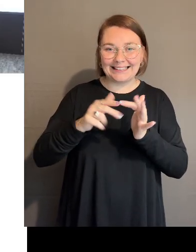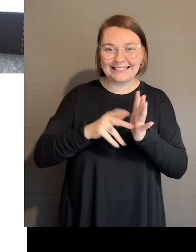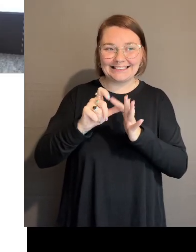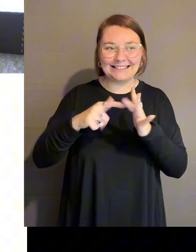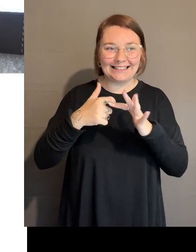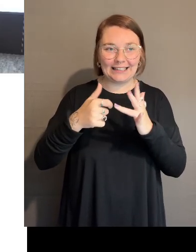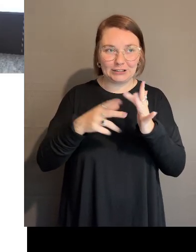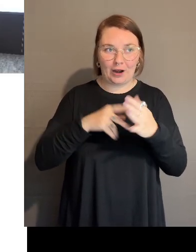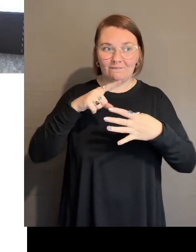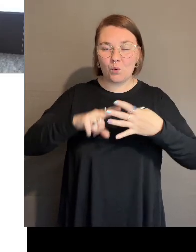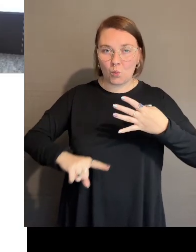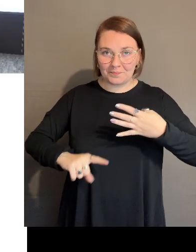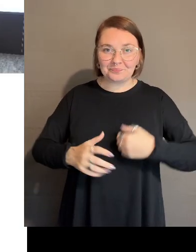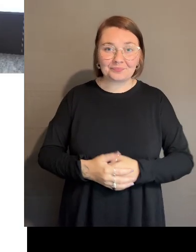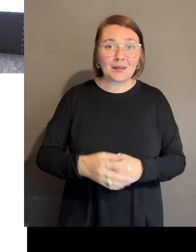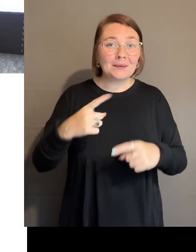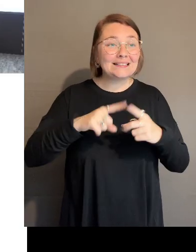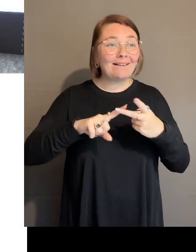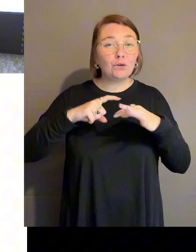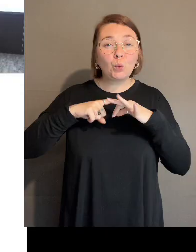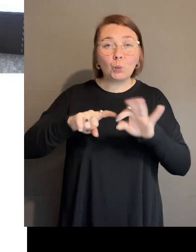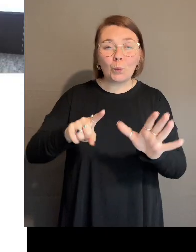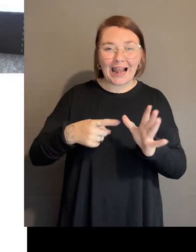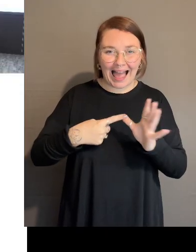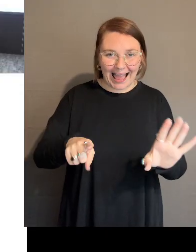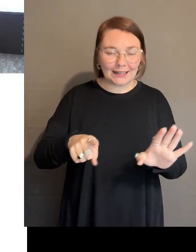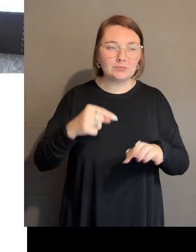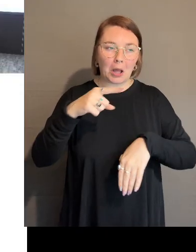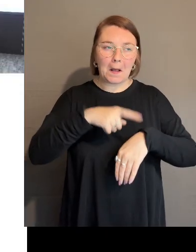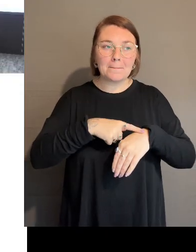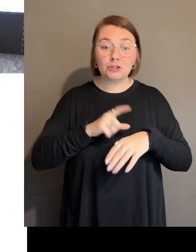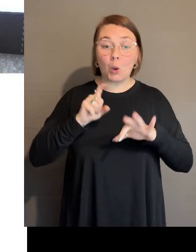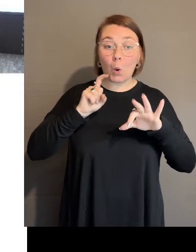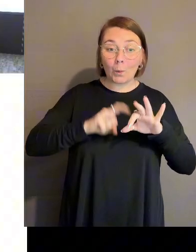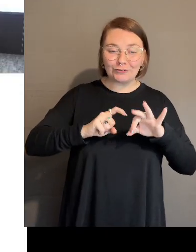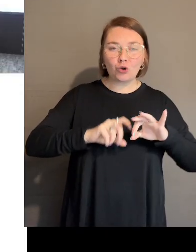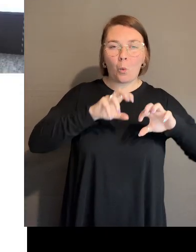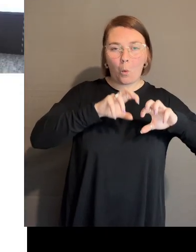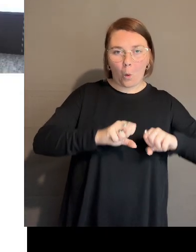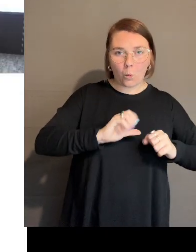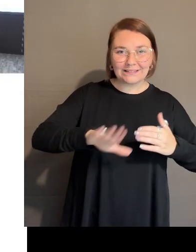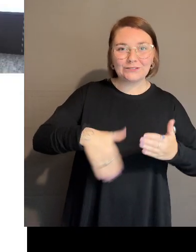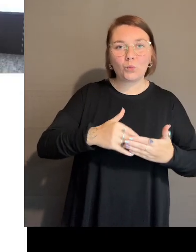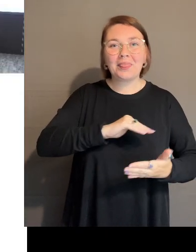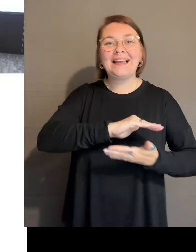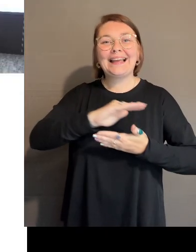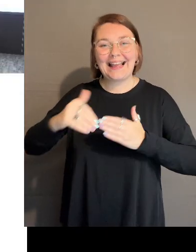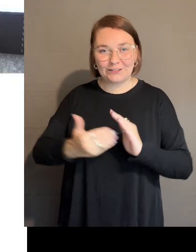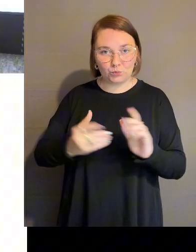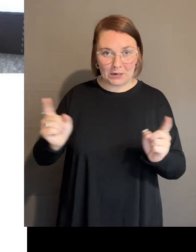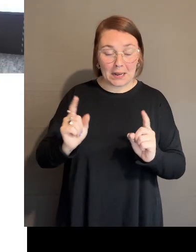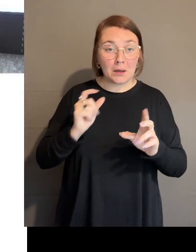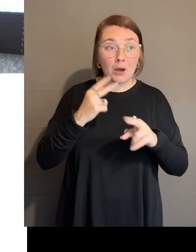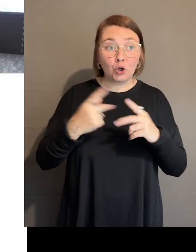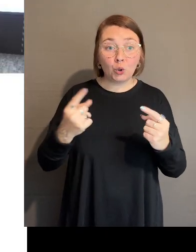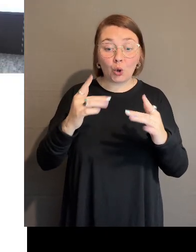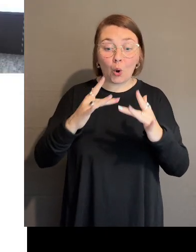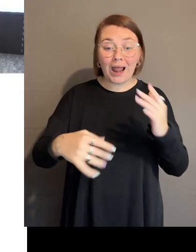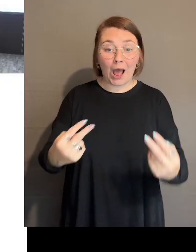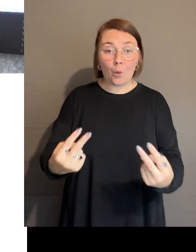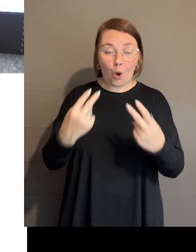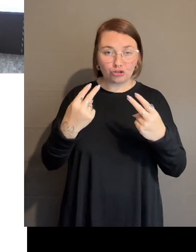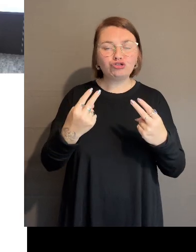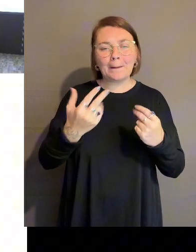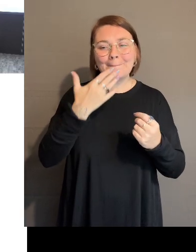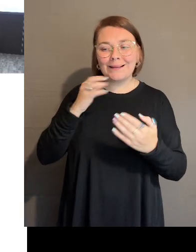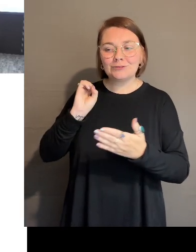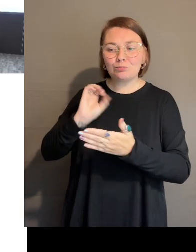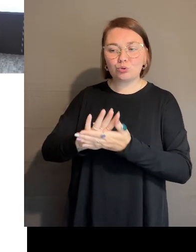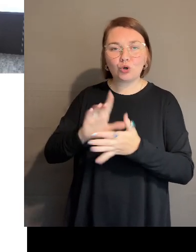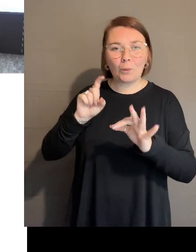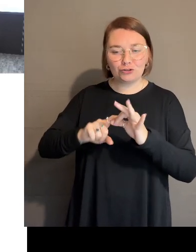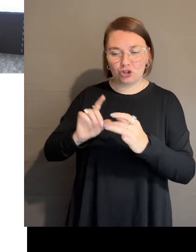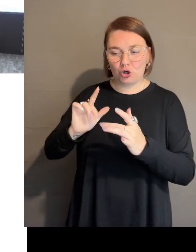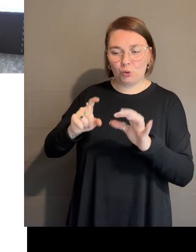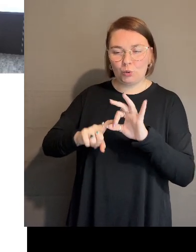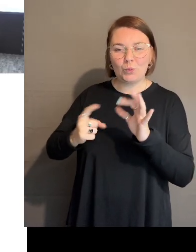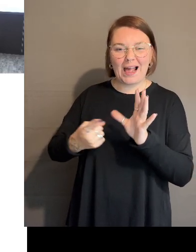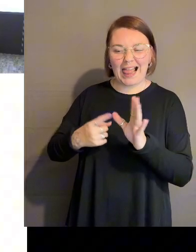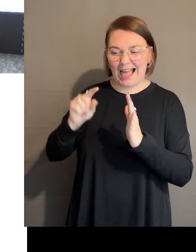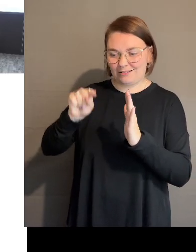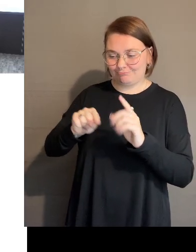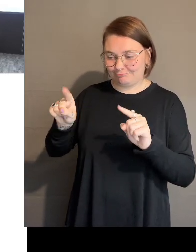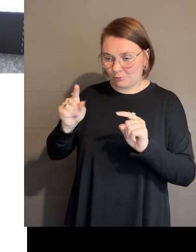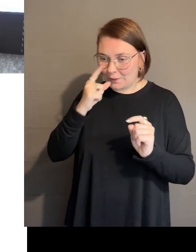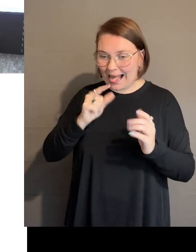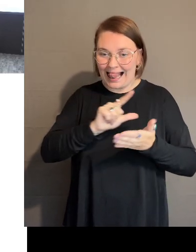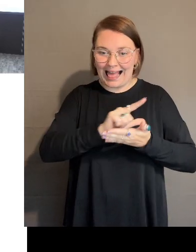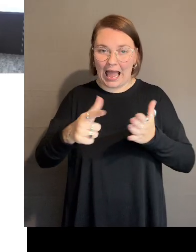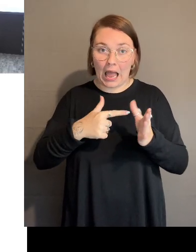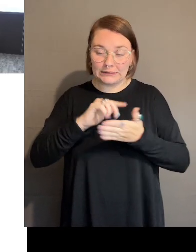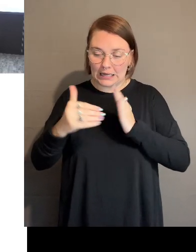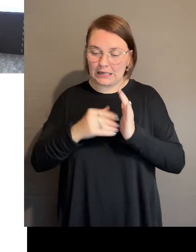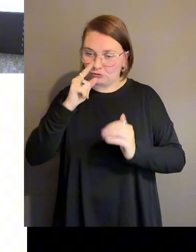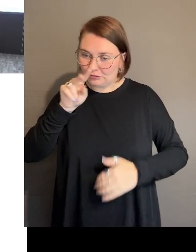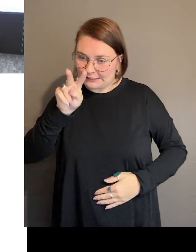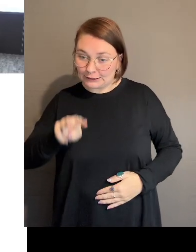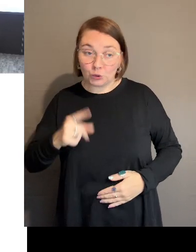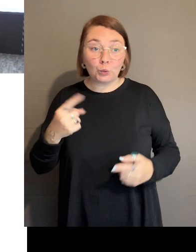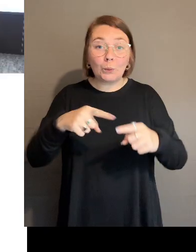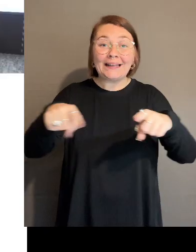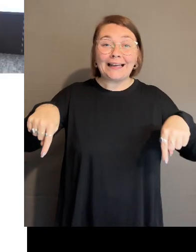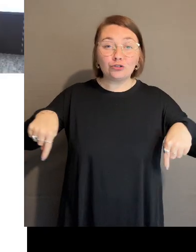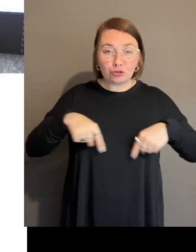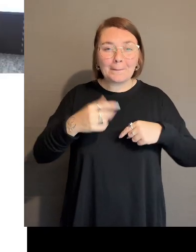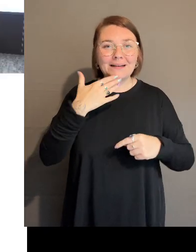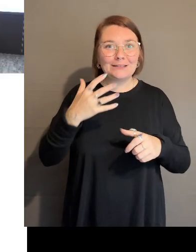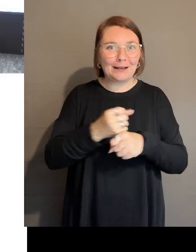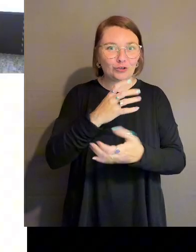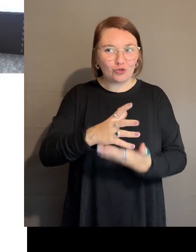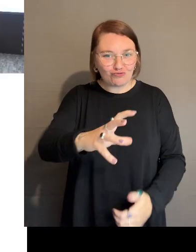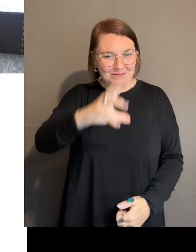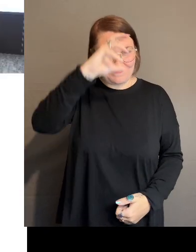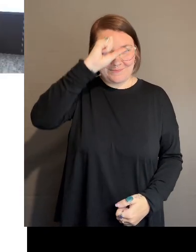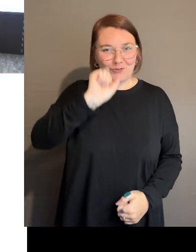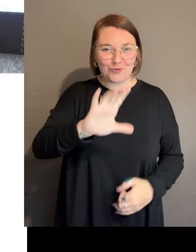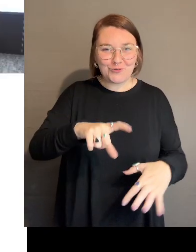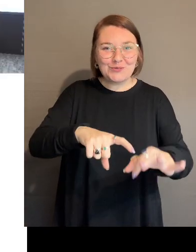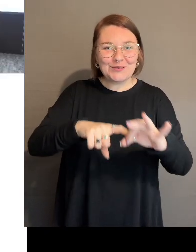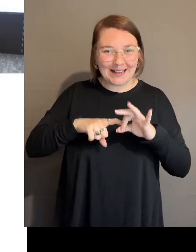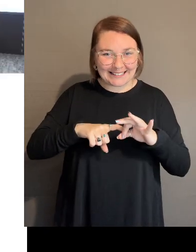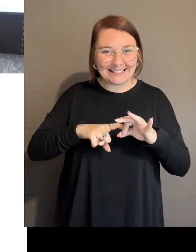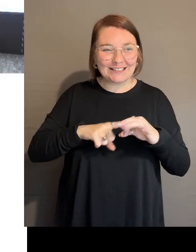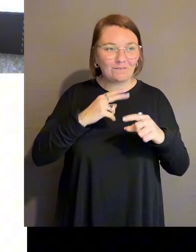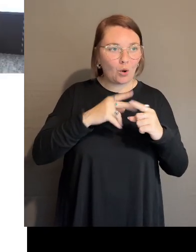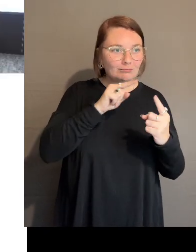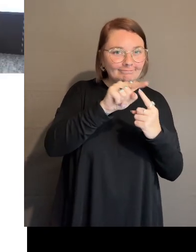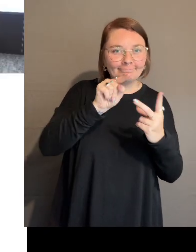And then, we also have a Q&A session, so we'll leave the questions and answers to the end of the session, but for those people online, put your questions in the Q&A online, and we'll come back to them at the end. And for those people in the room, make sure you remember what questions you want to ask different speakers.